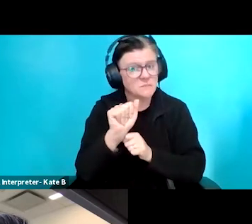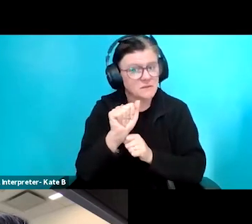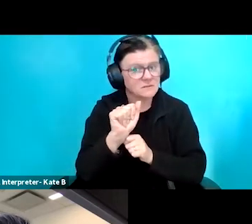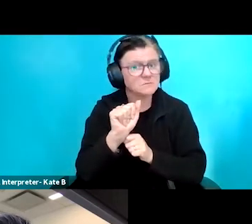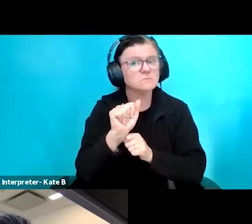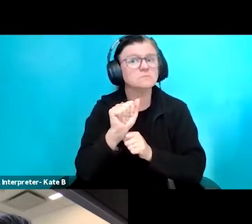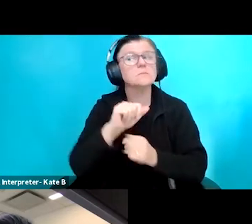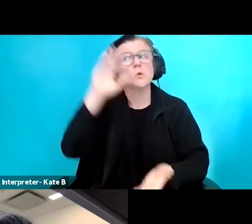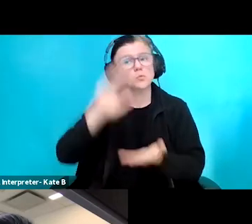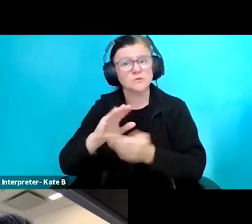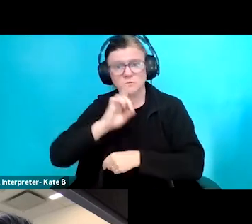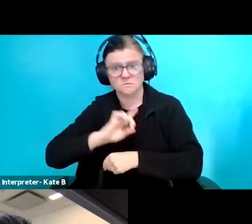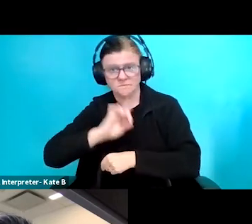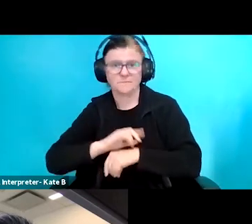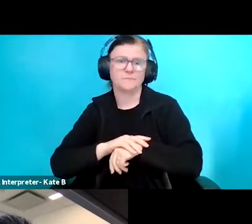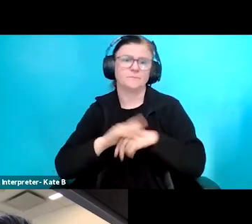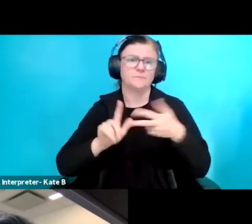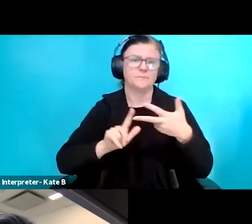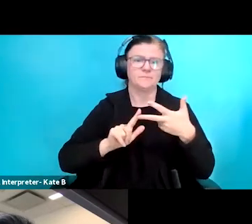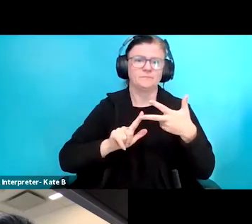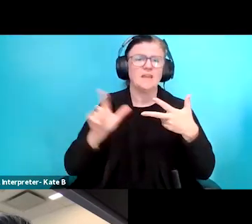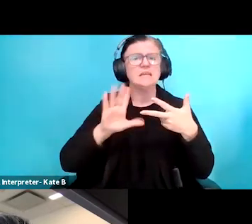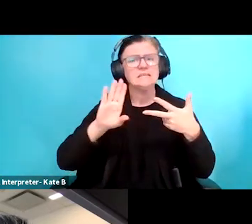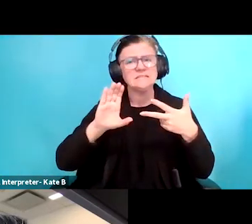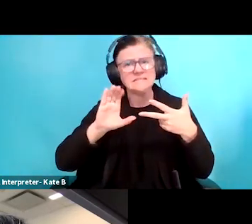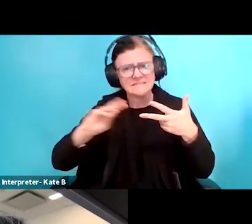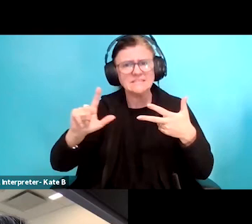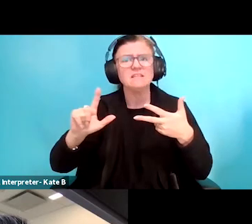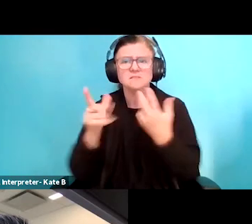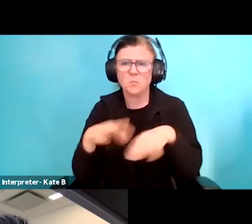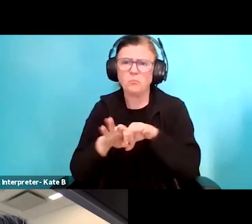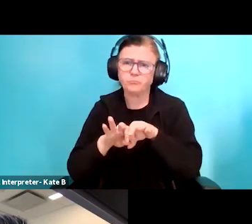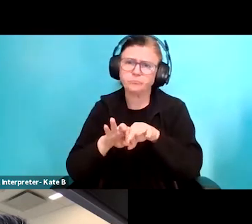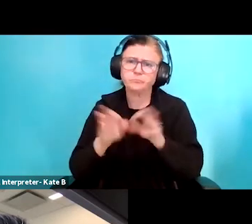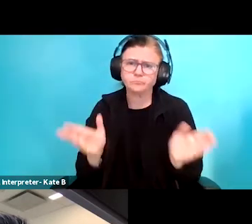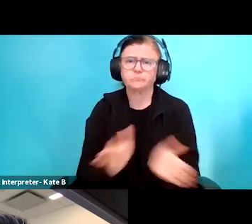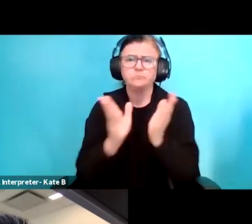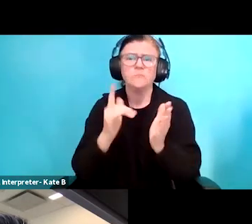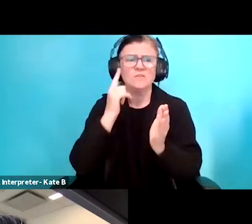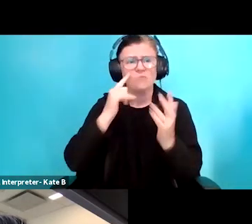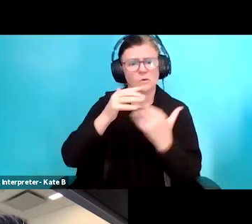loneliness. And lastly, CILs play a key role in building social connections and reducing